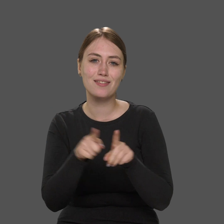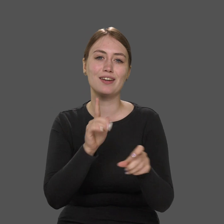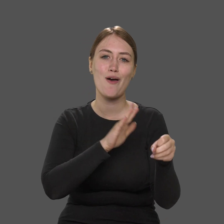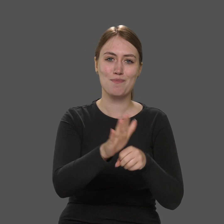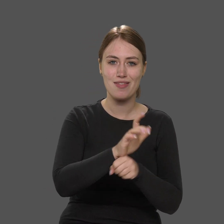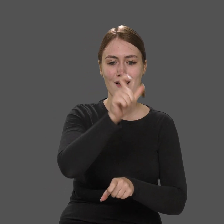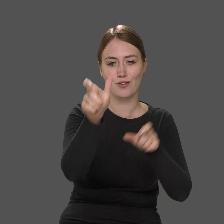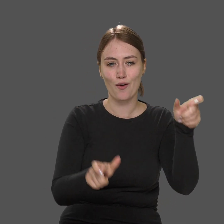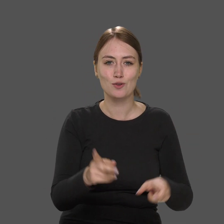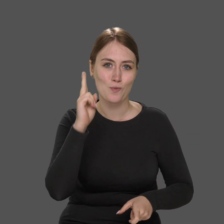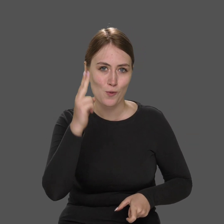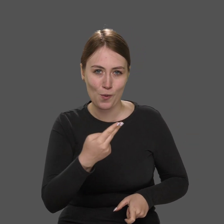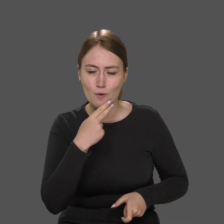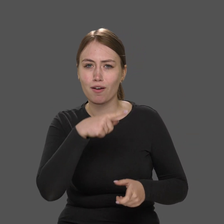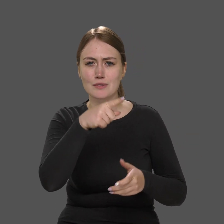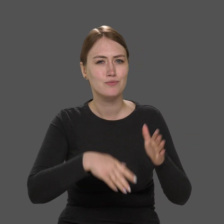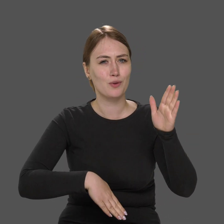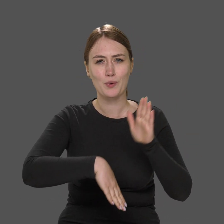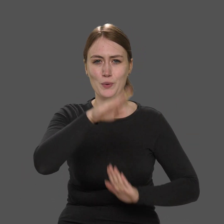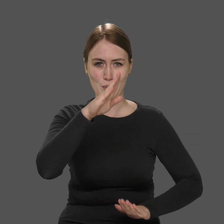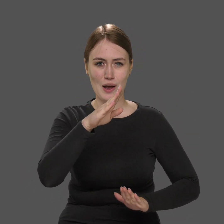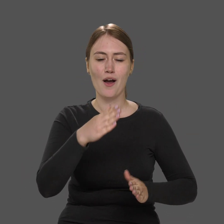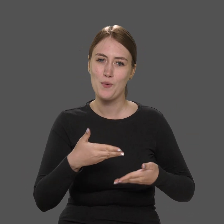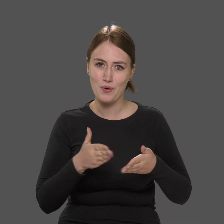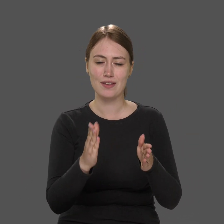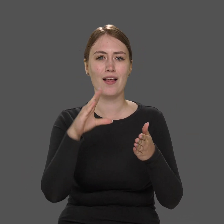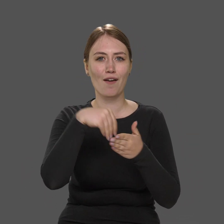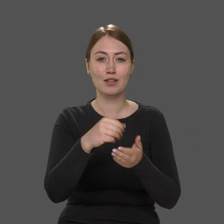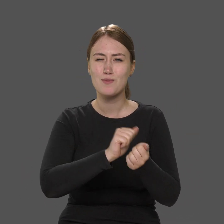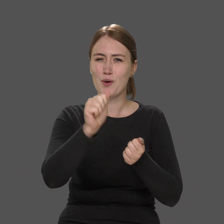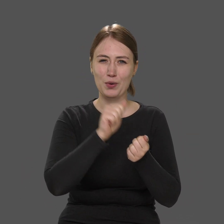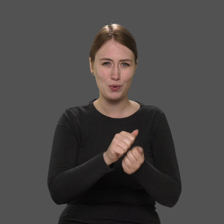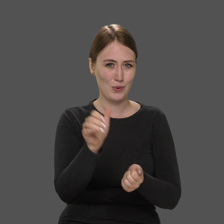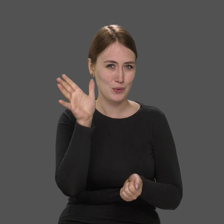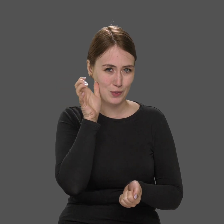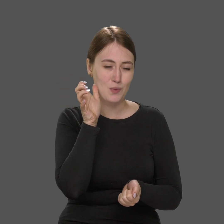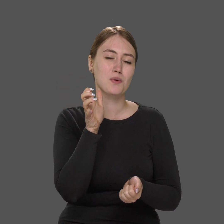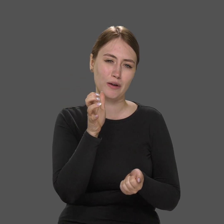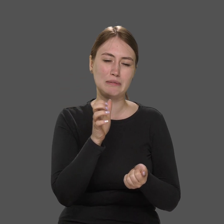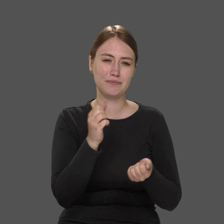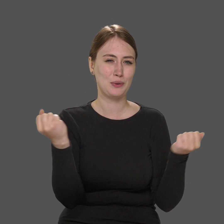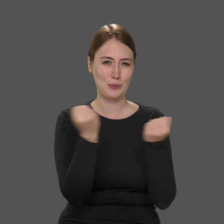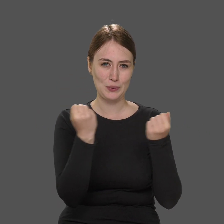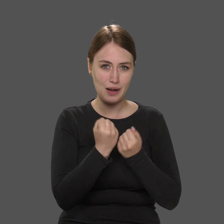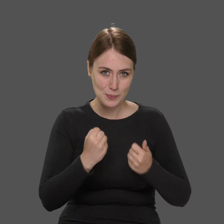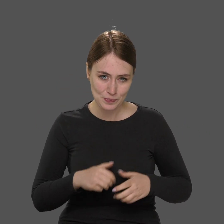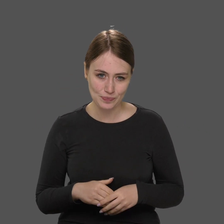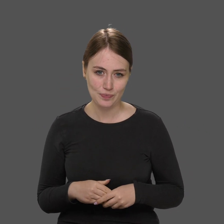and 15 individuals who were born deaf with profound hearing loss.